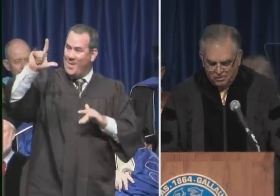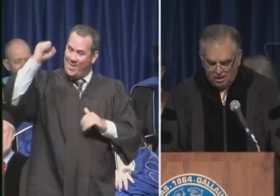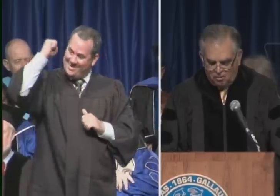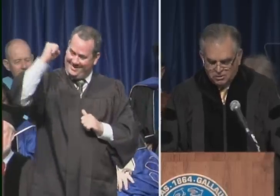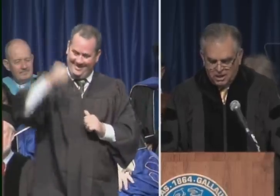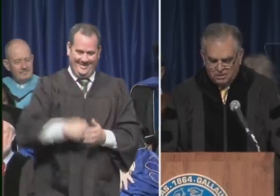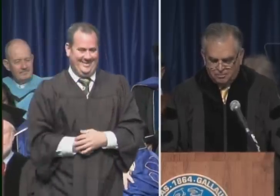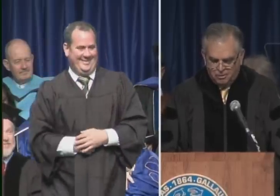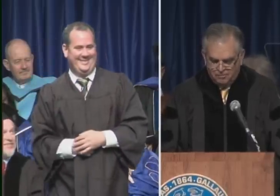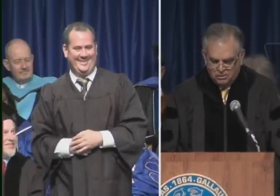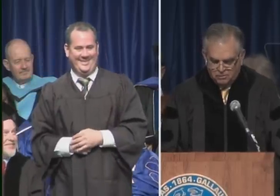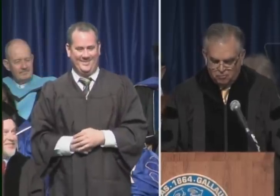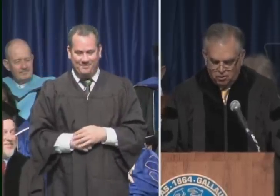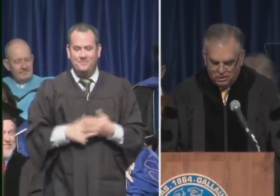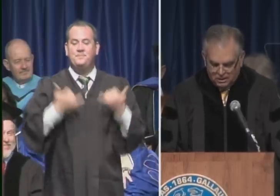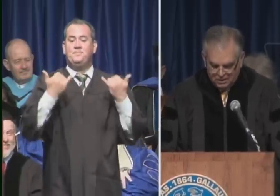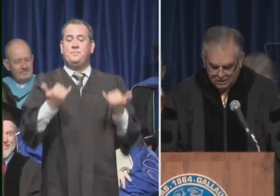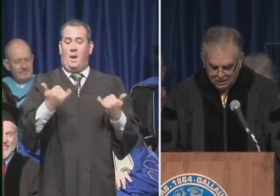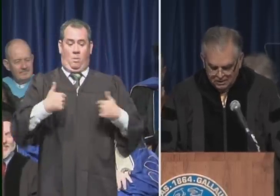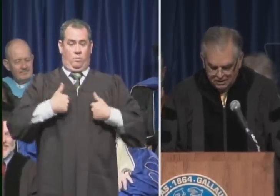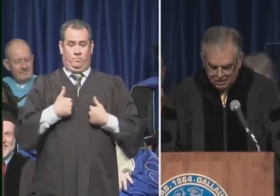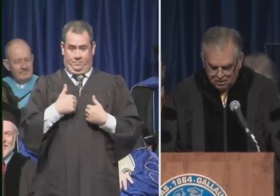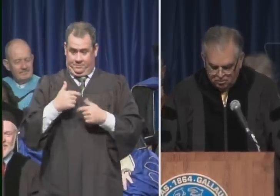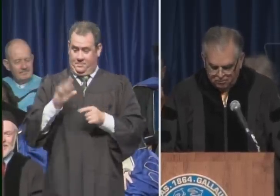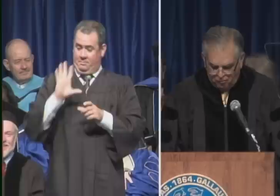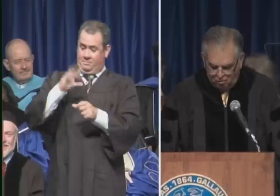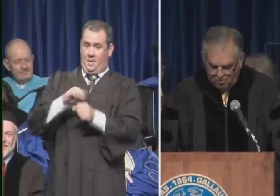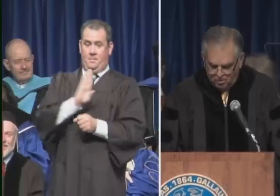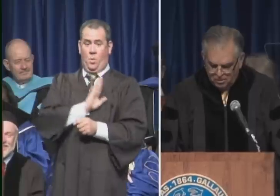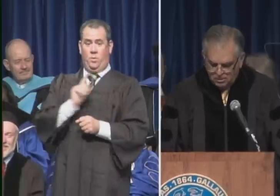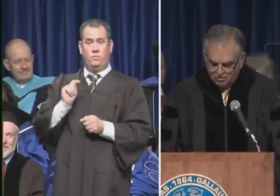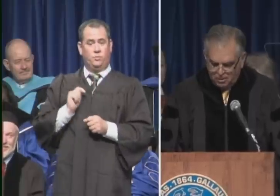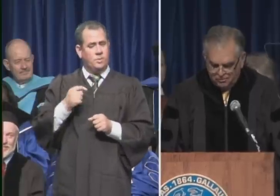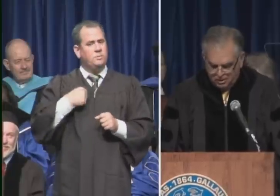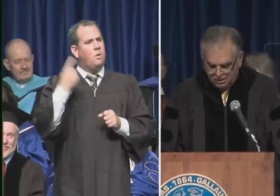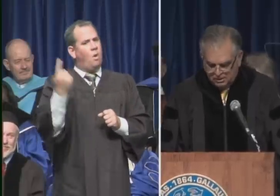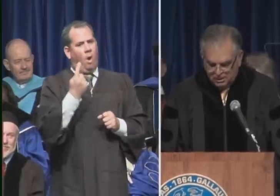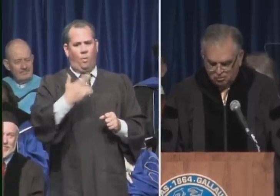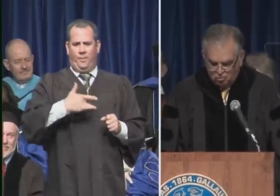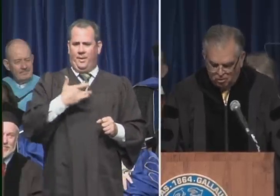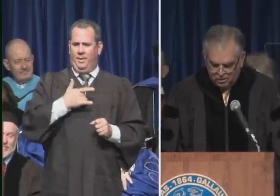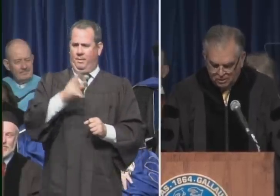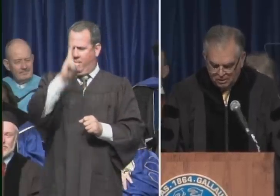I always had the privilege of working with former President King Jordan.